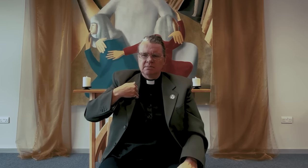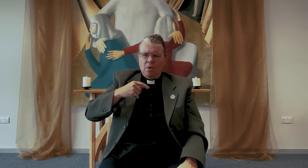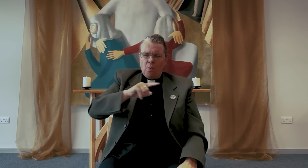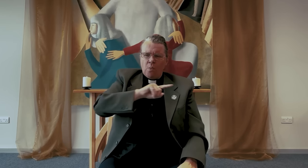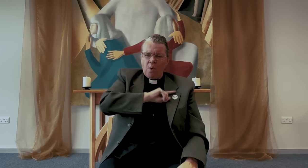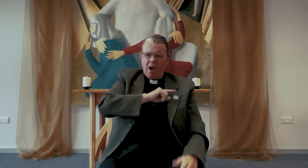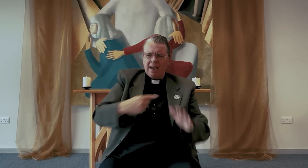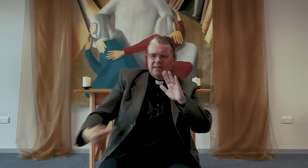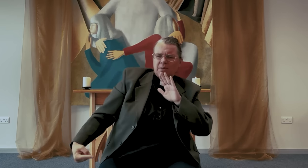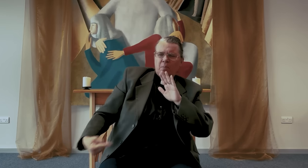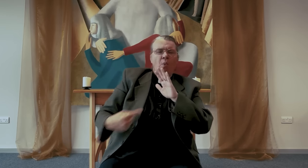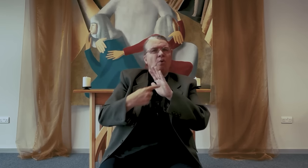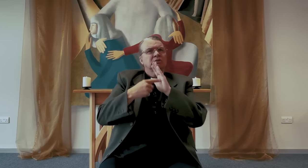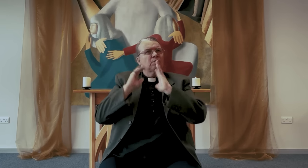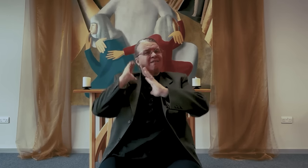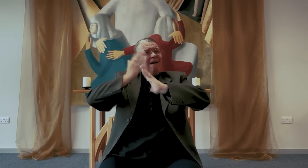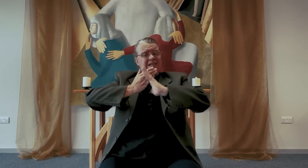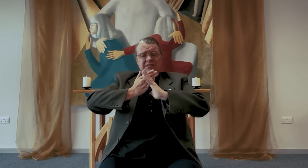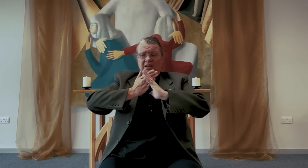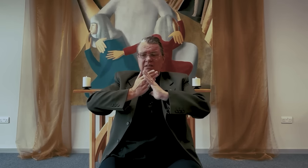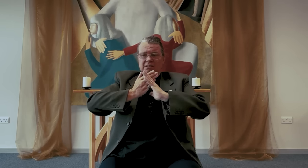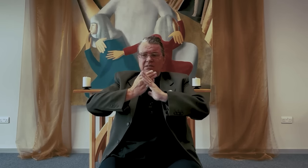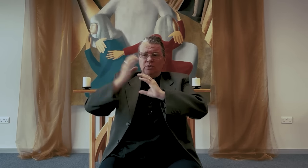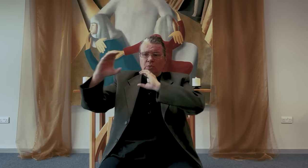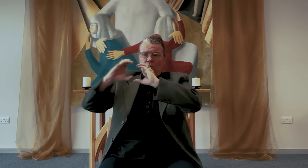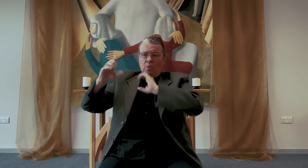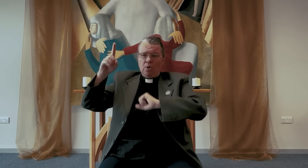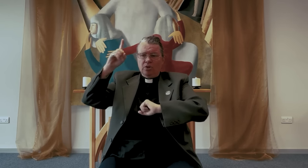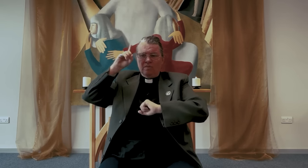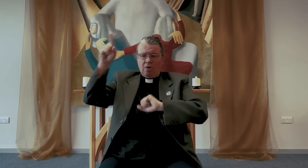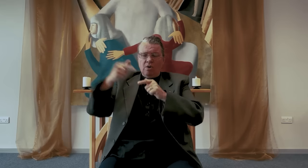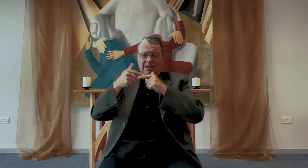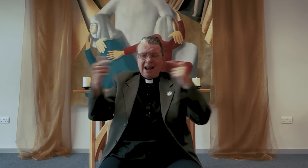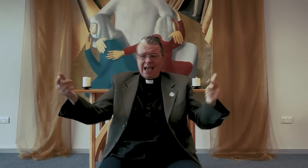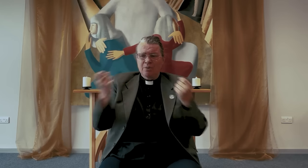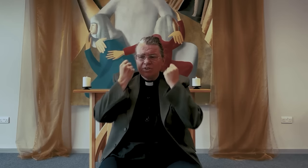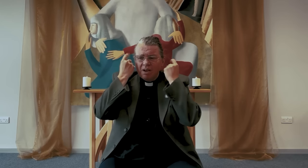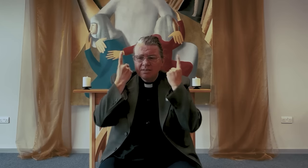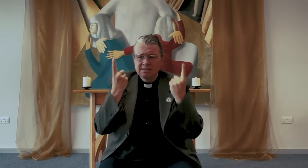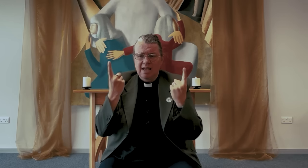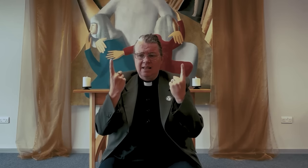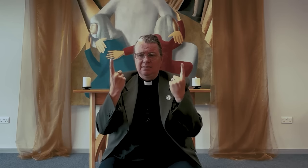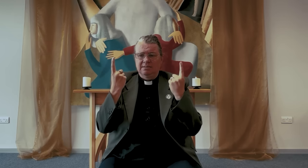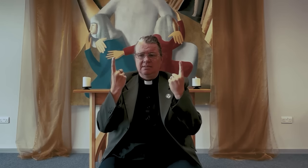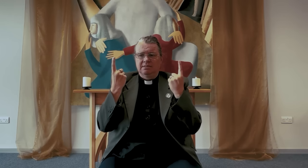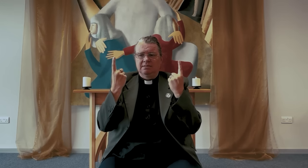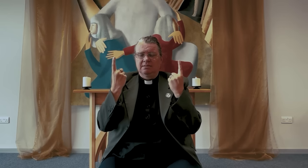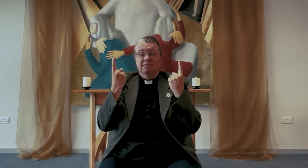to have access to the Word of God in a language we can understand,